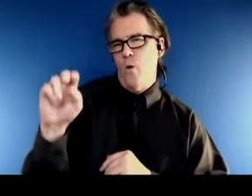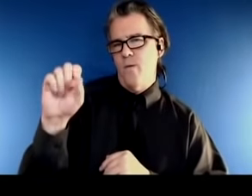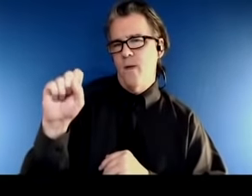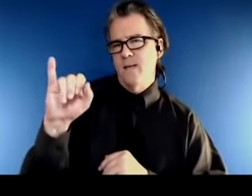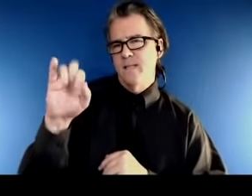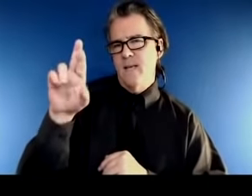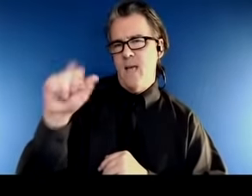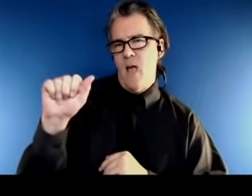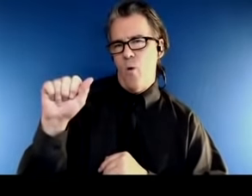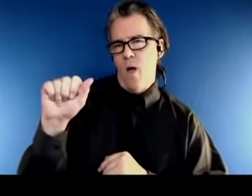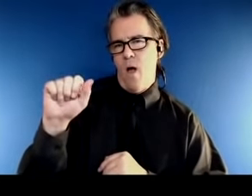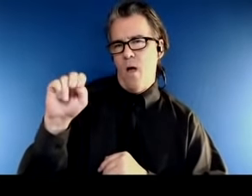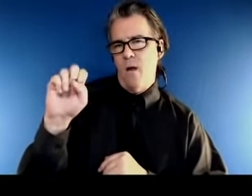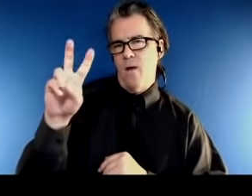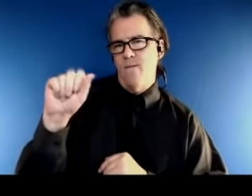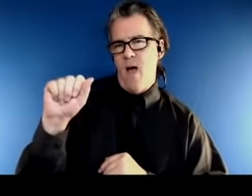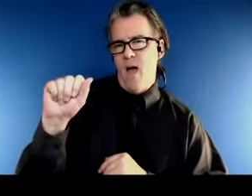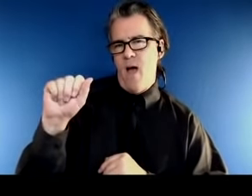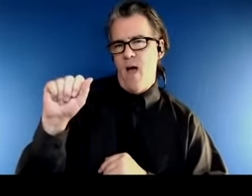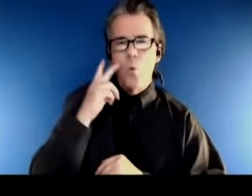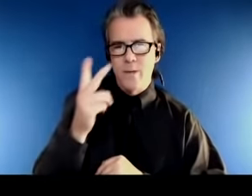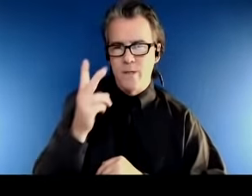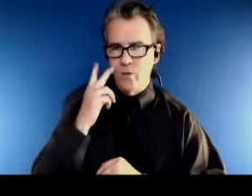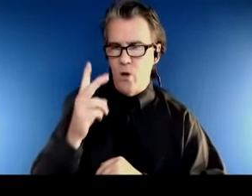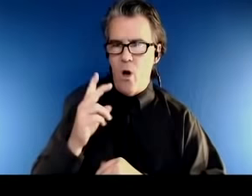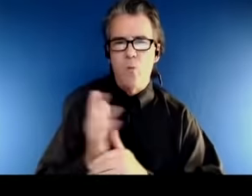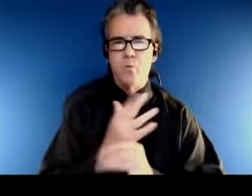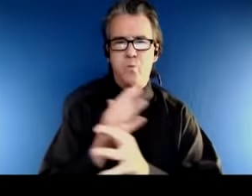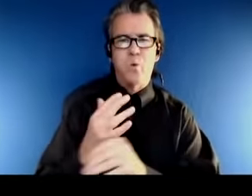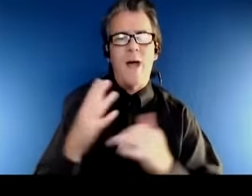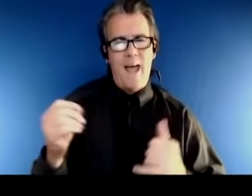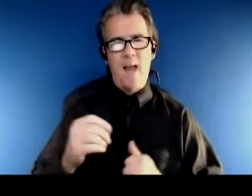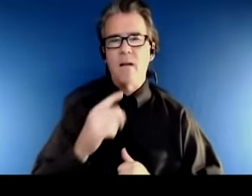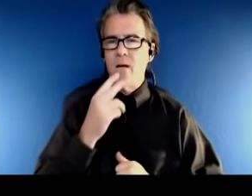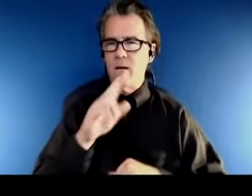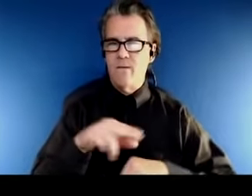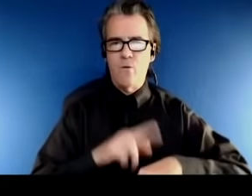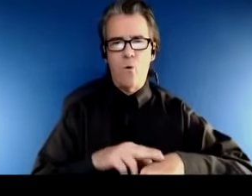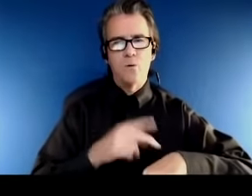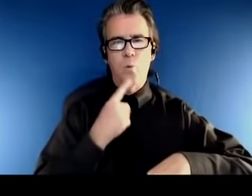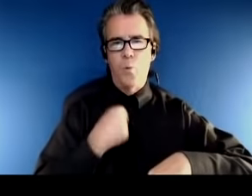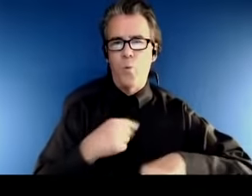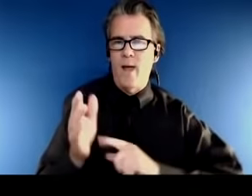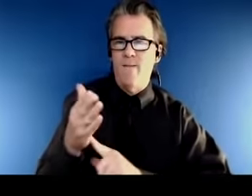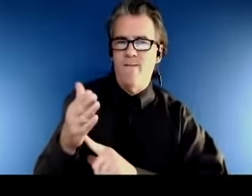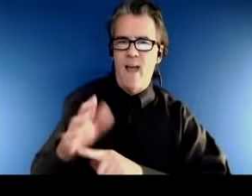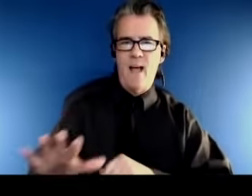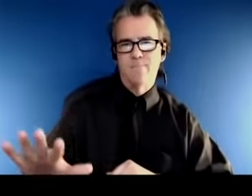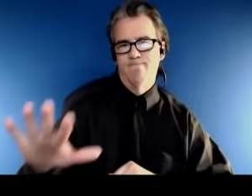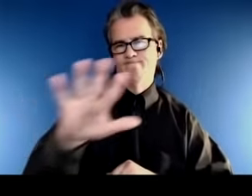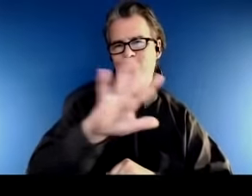Yes please, go ahead. I was a little confused about the community resource center closures.